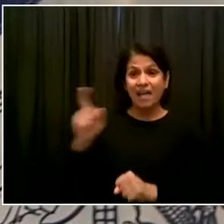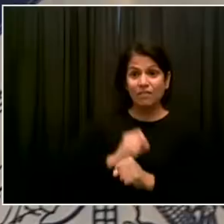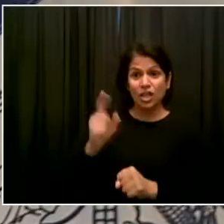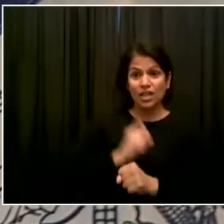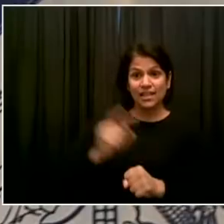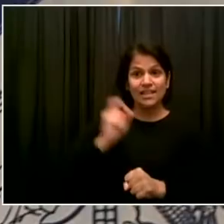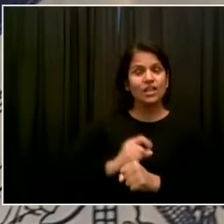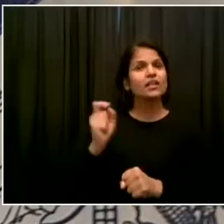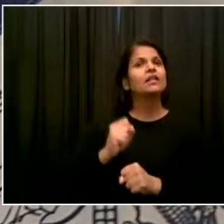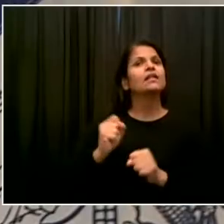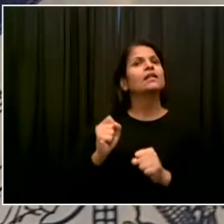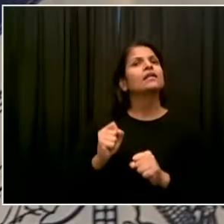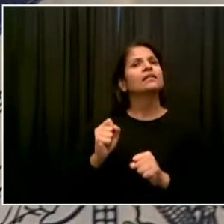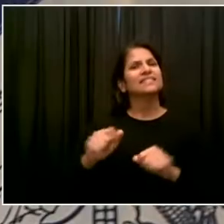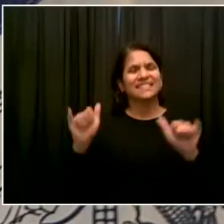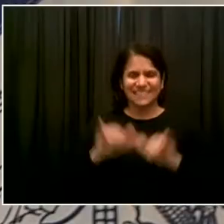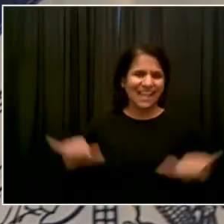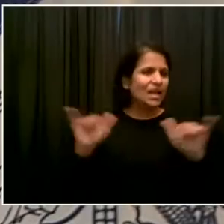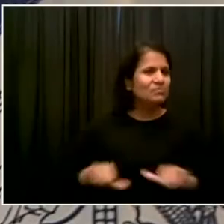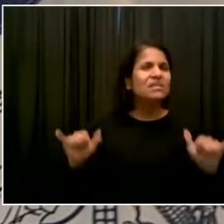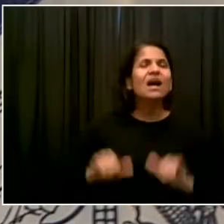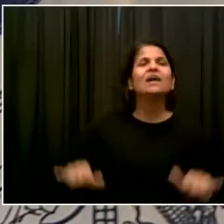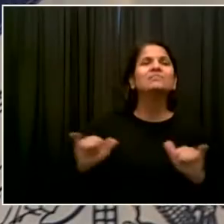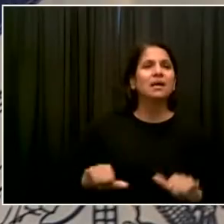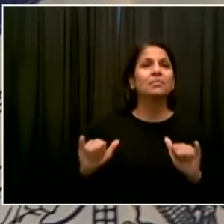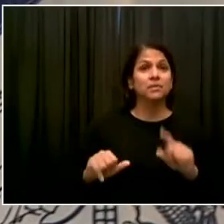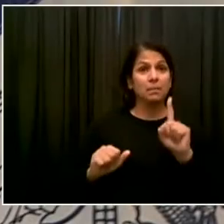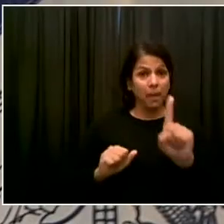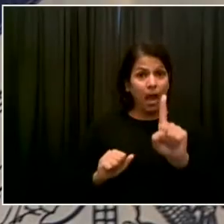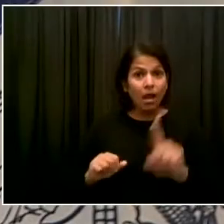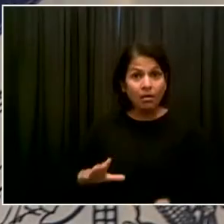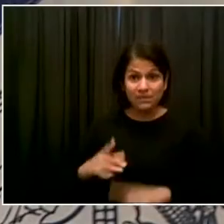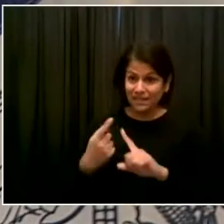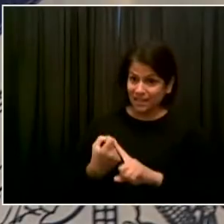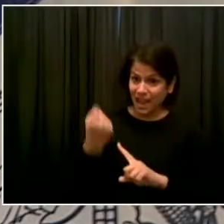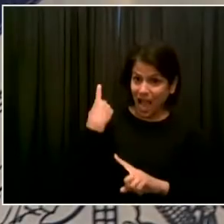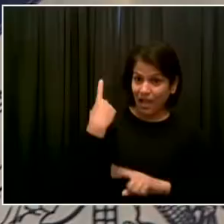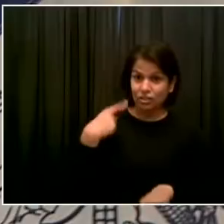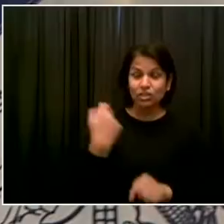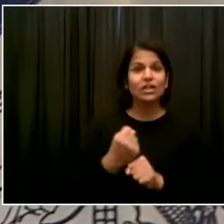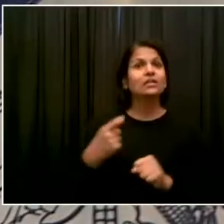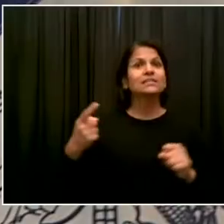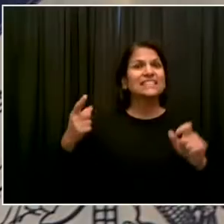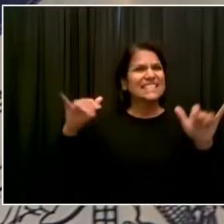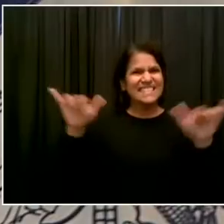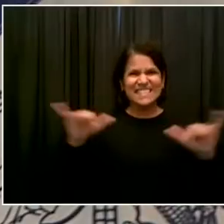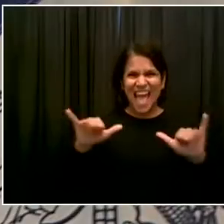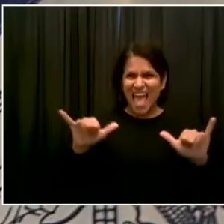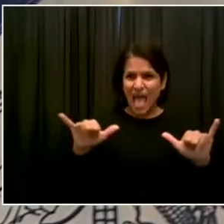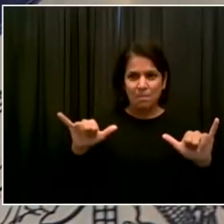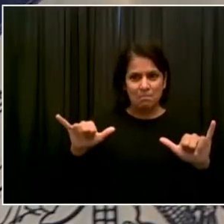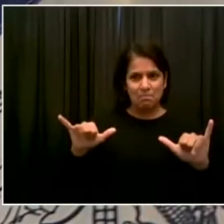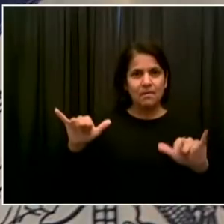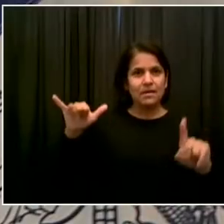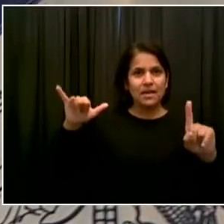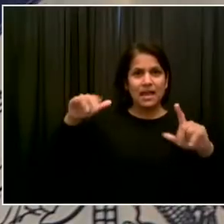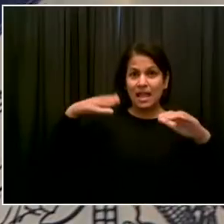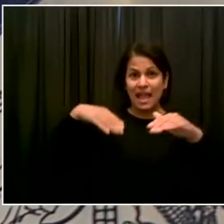WORLD ARE ON, HISTORICALLY FOR YEARS AND YEARS WE HAVE THE MODEL WE USED LAST YEAR.